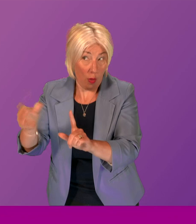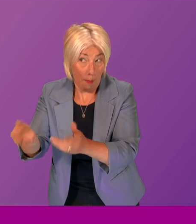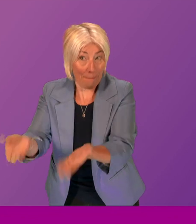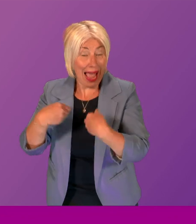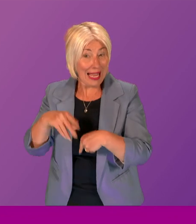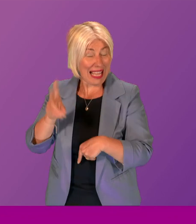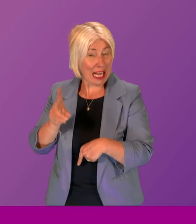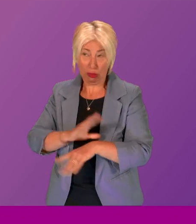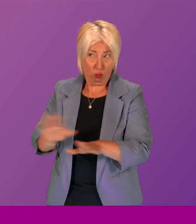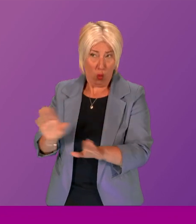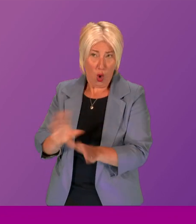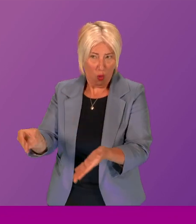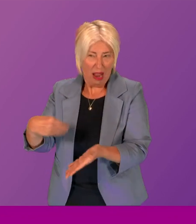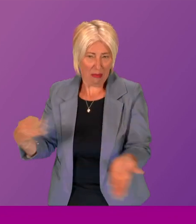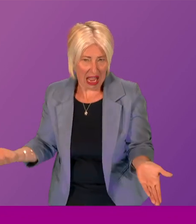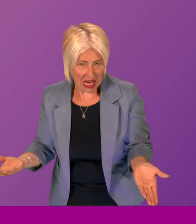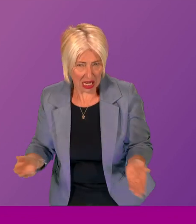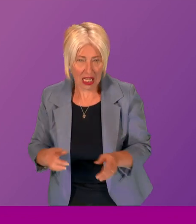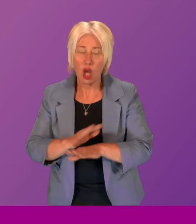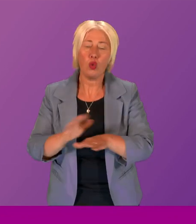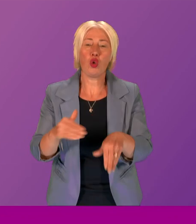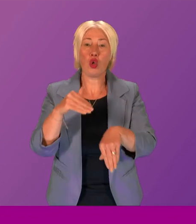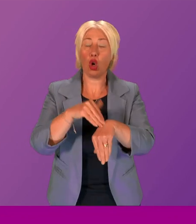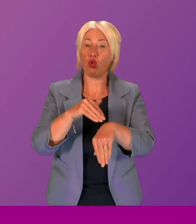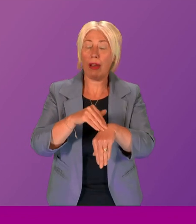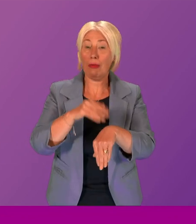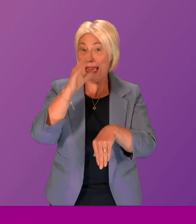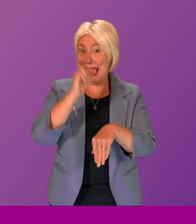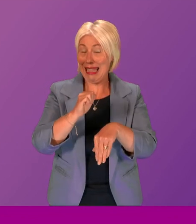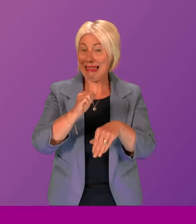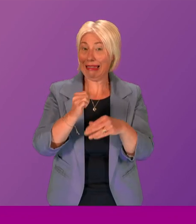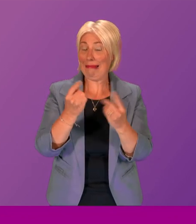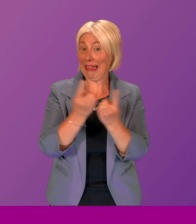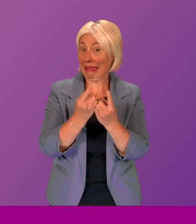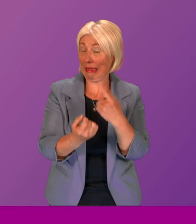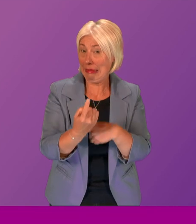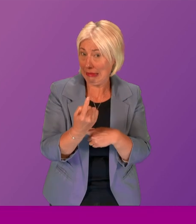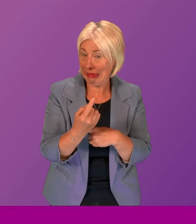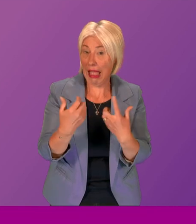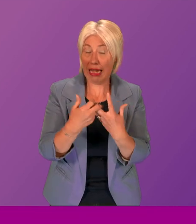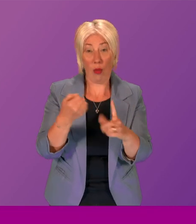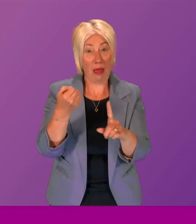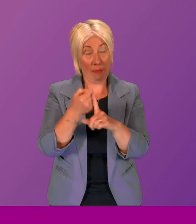On the issue of non-crime hate incidents, their impact and effect,